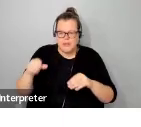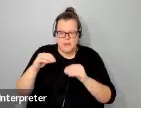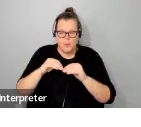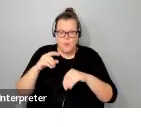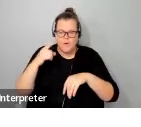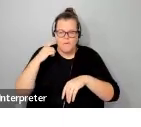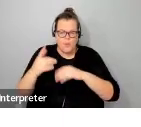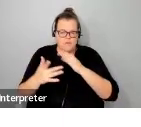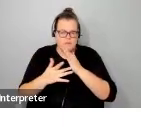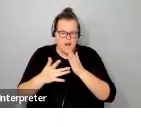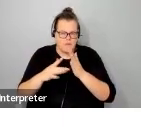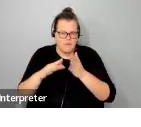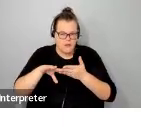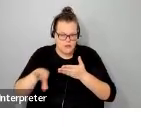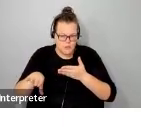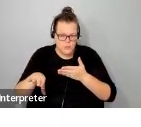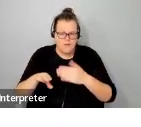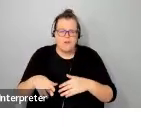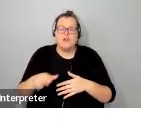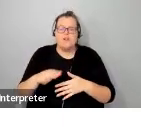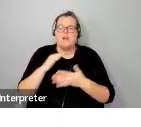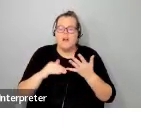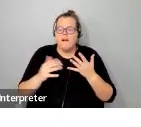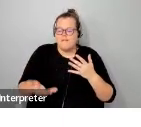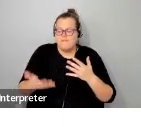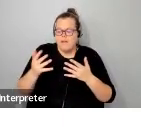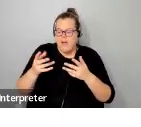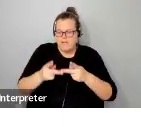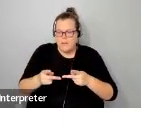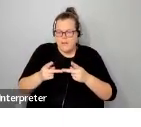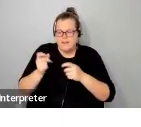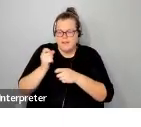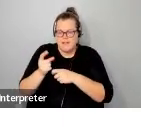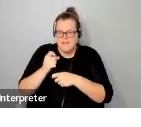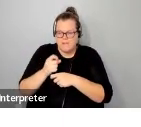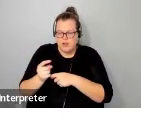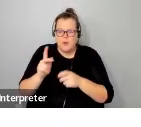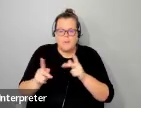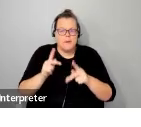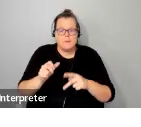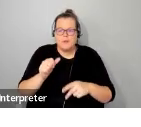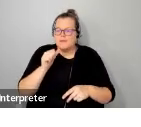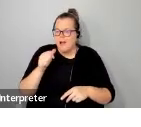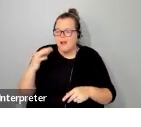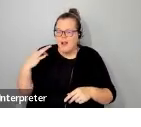and five spots per year for participants no longer eligible for the brain injury waiver.